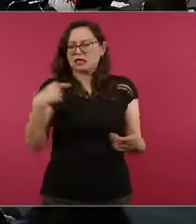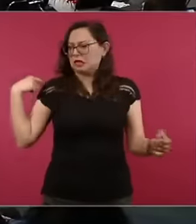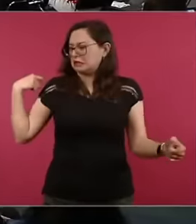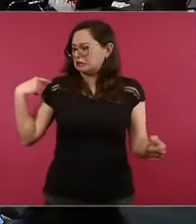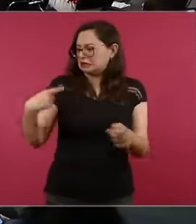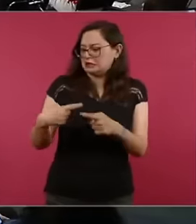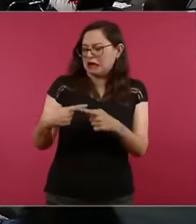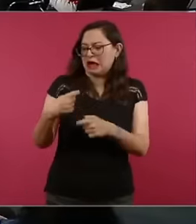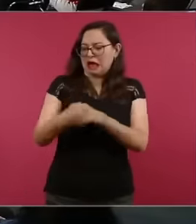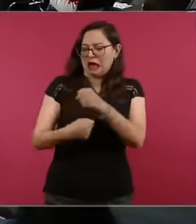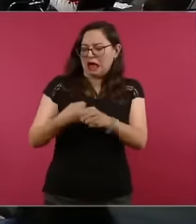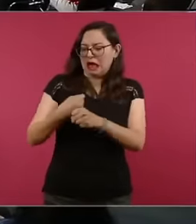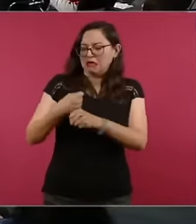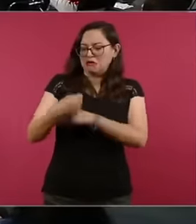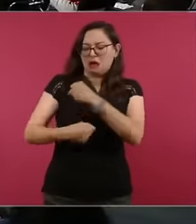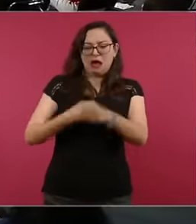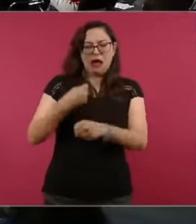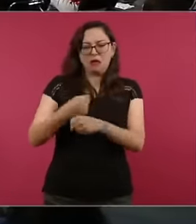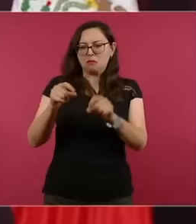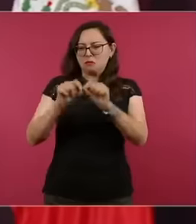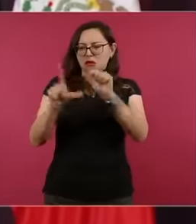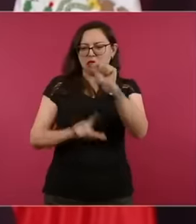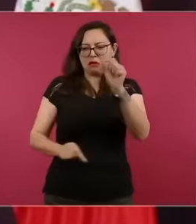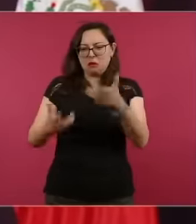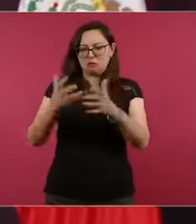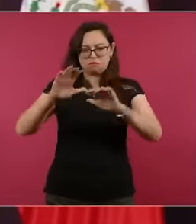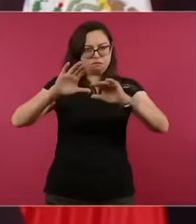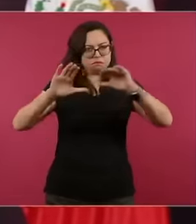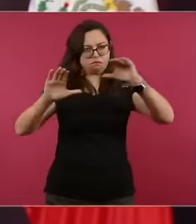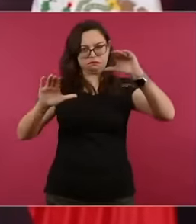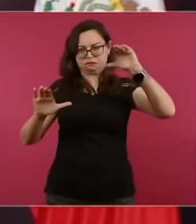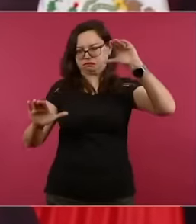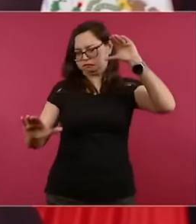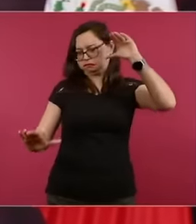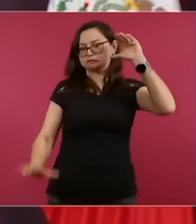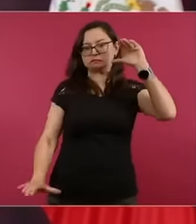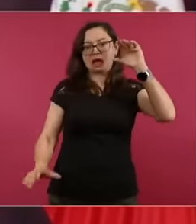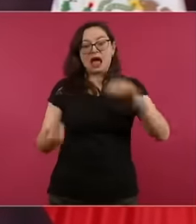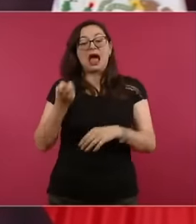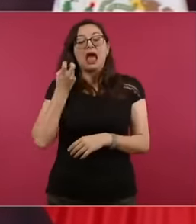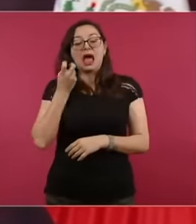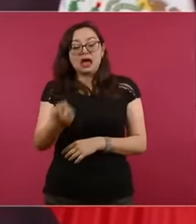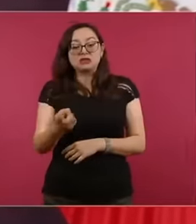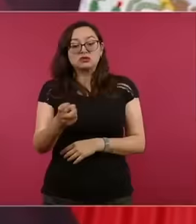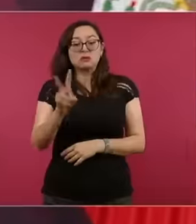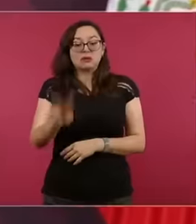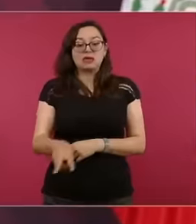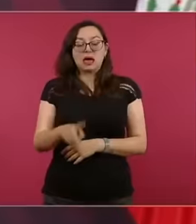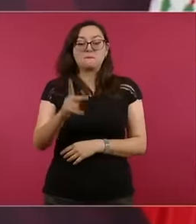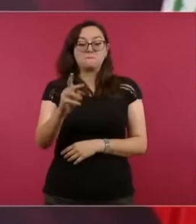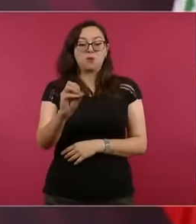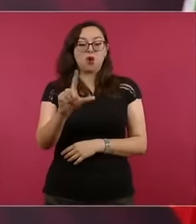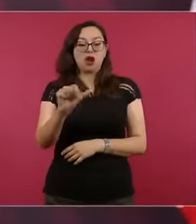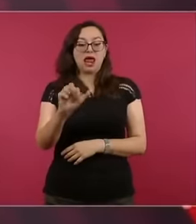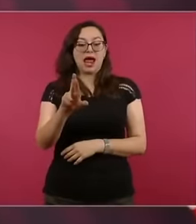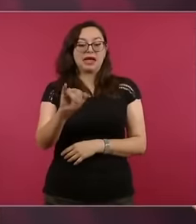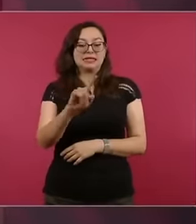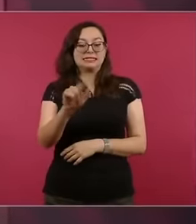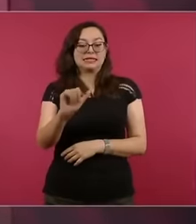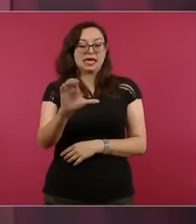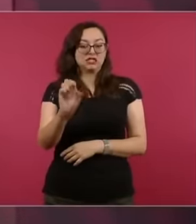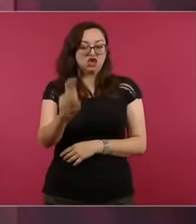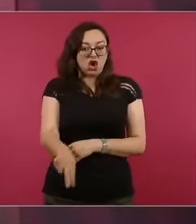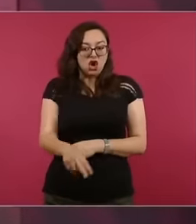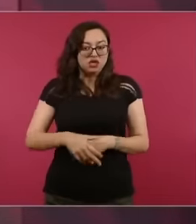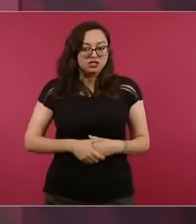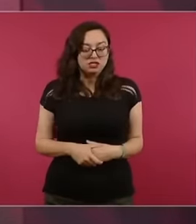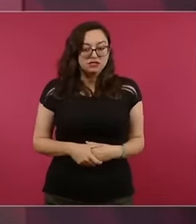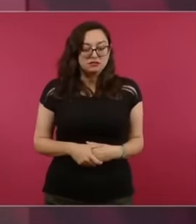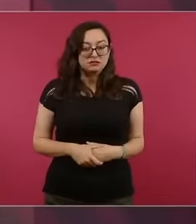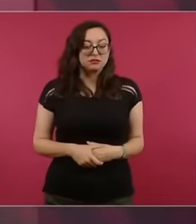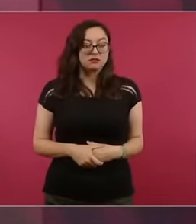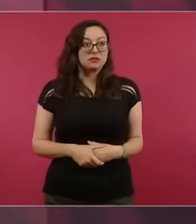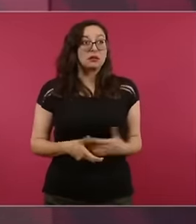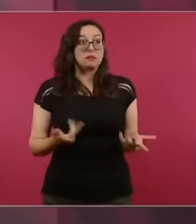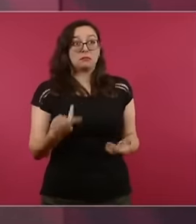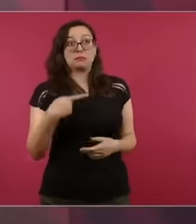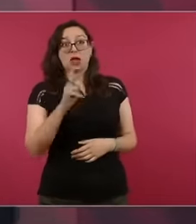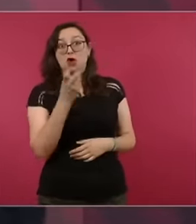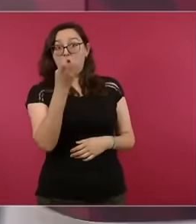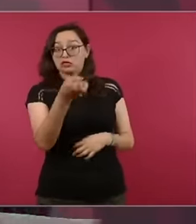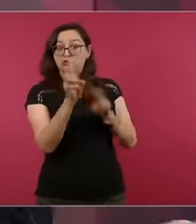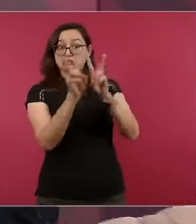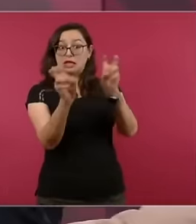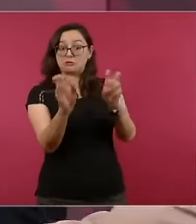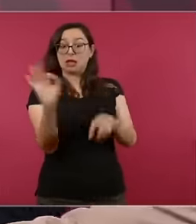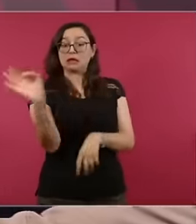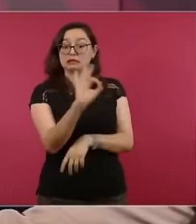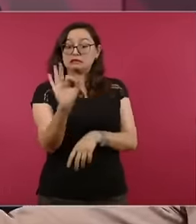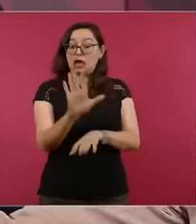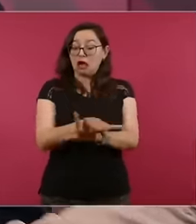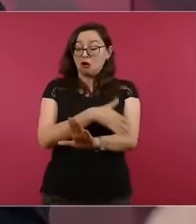the movement that you manage, no, well, it means crossing my arm, not this, and sitting on